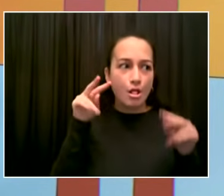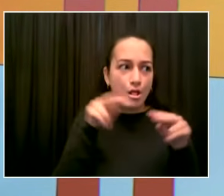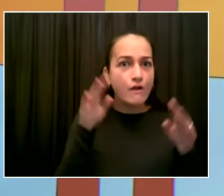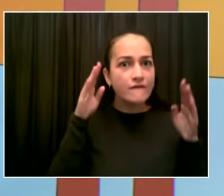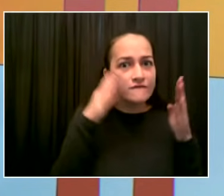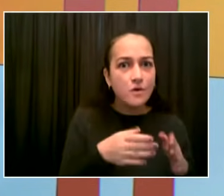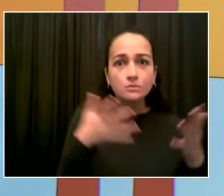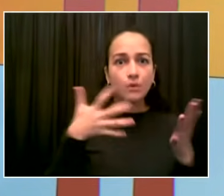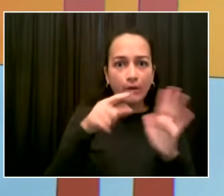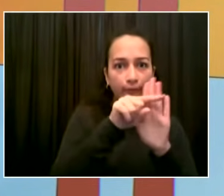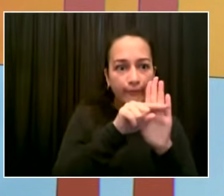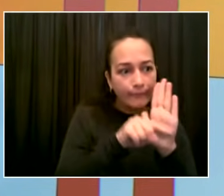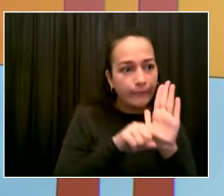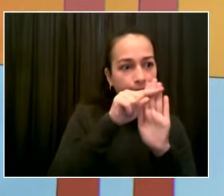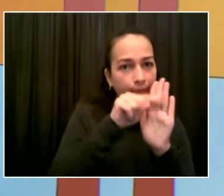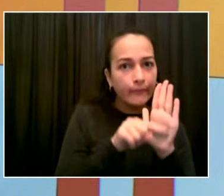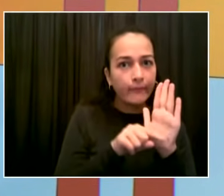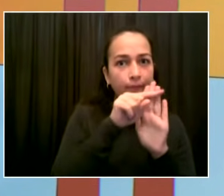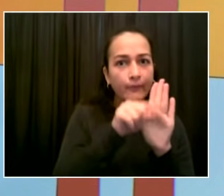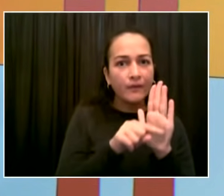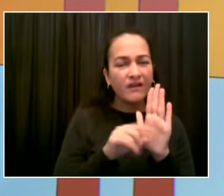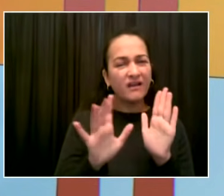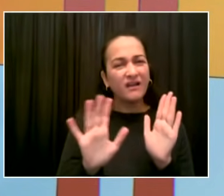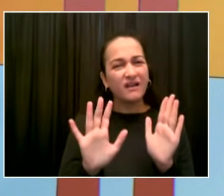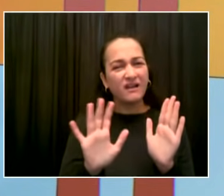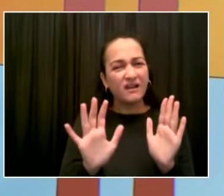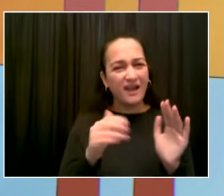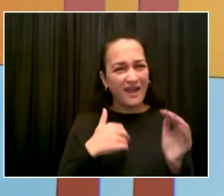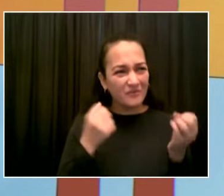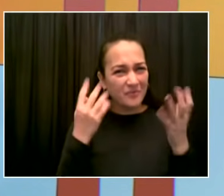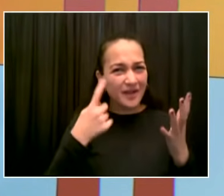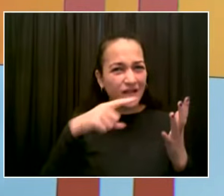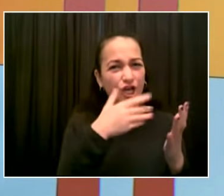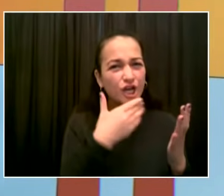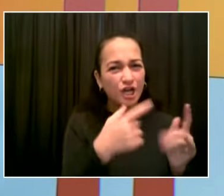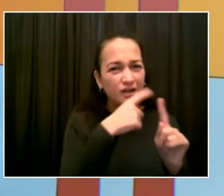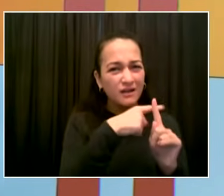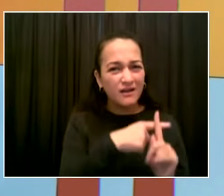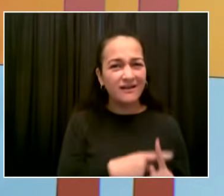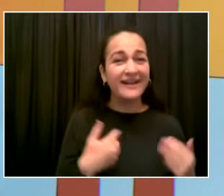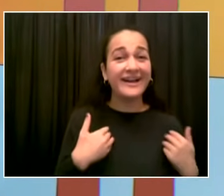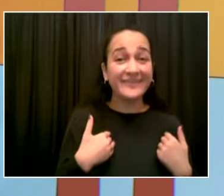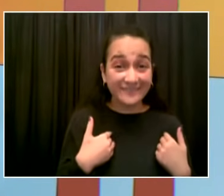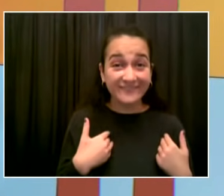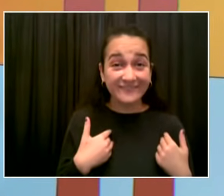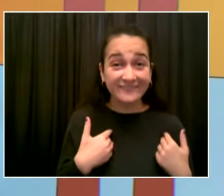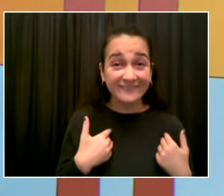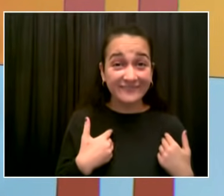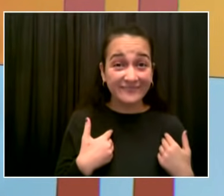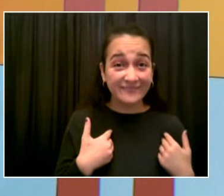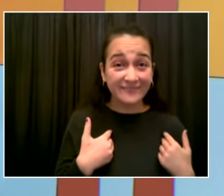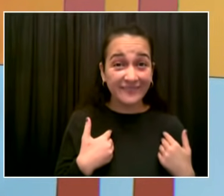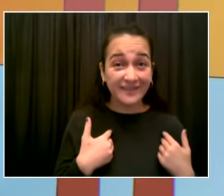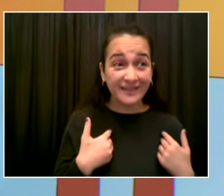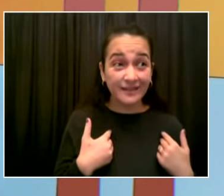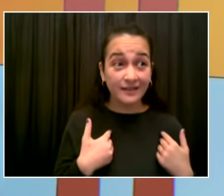THERE IS A CONSTANT FLOW OF IMAGERY TATH GIVES PEOPLE ONE IDEA. THE TRUTH IS OFTEN SOMETHING VERY, VERY DIFFERENT.